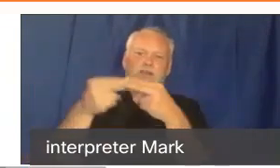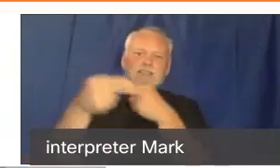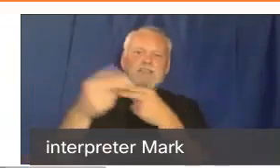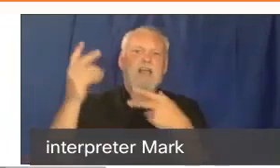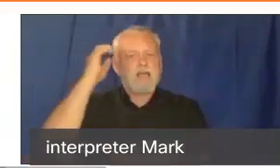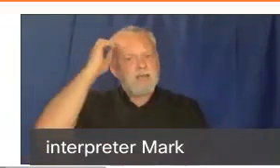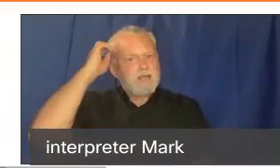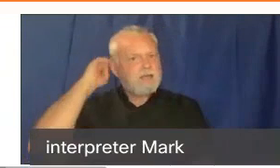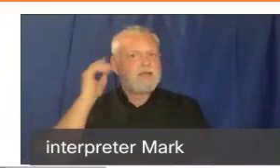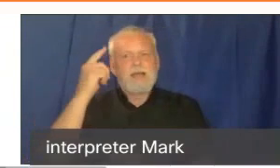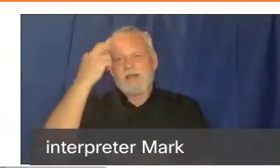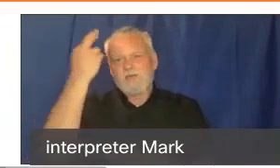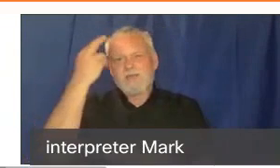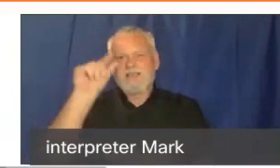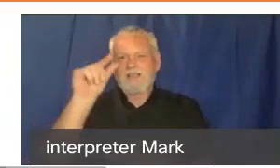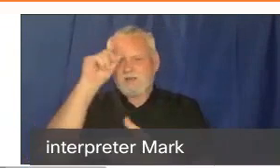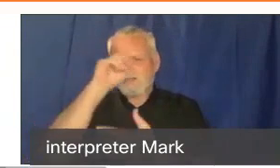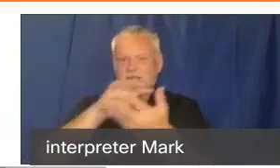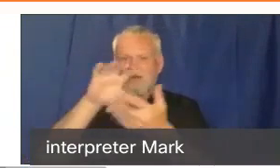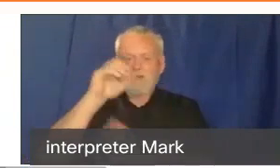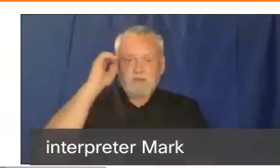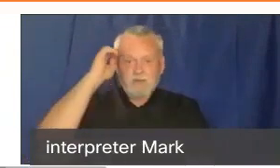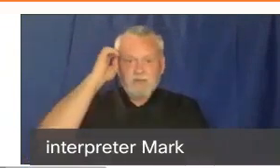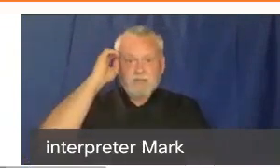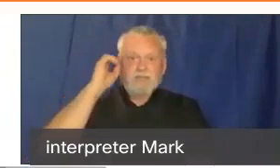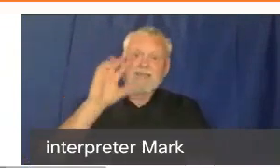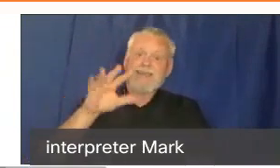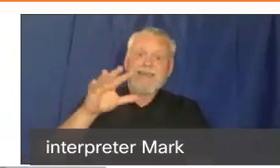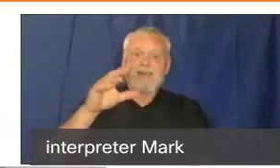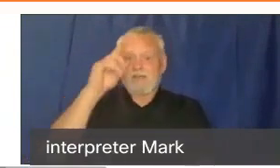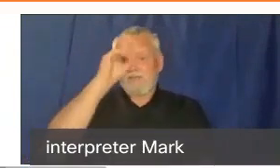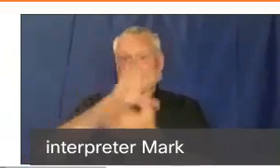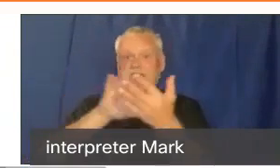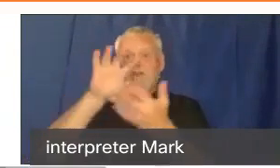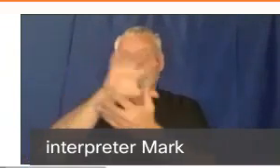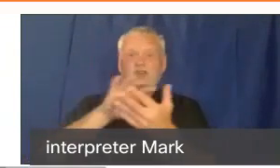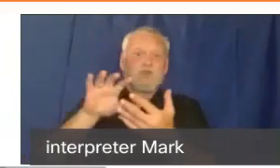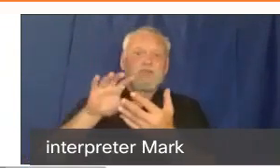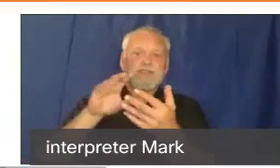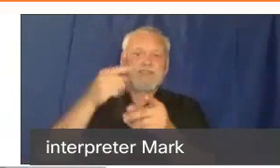It's a little confusing. This is kind of a confusing intersection and we could probably spend a lot more time explaining.